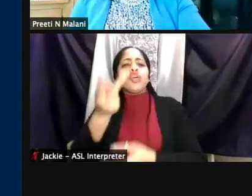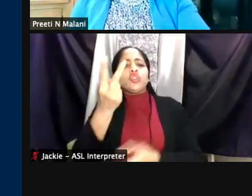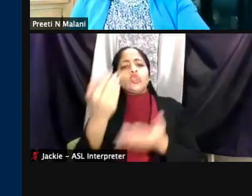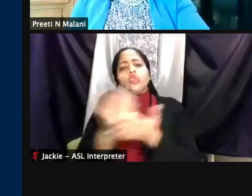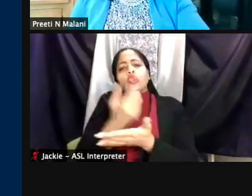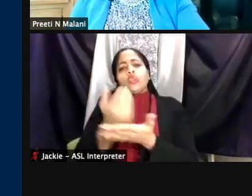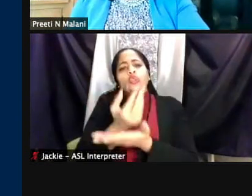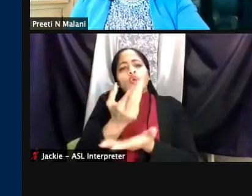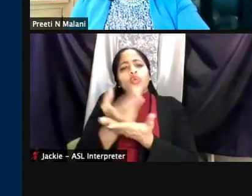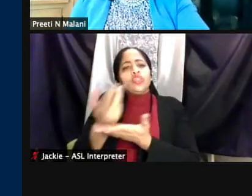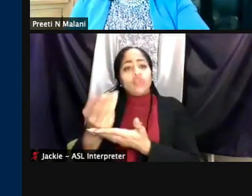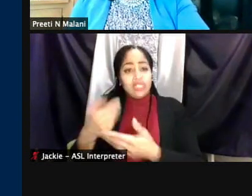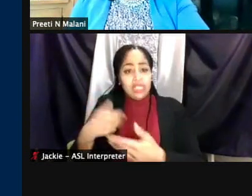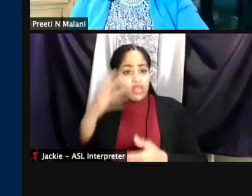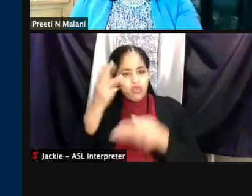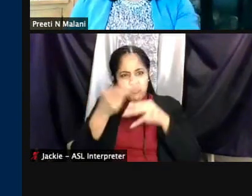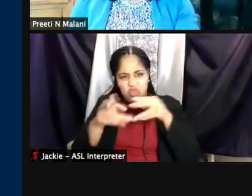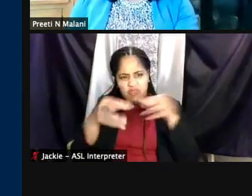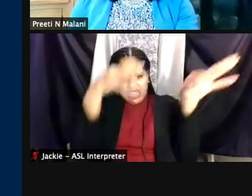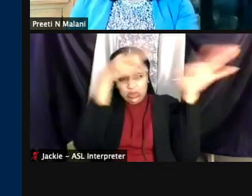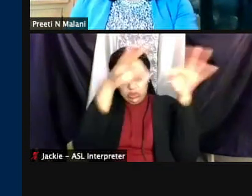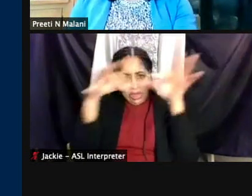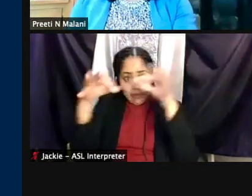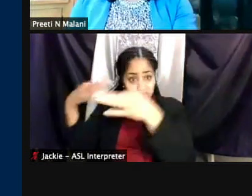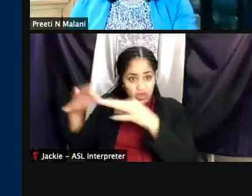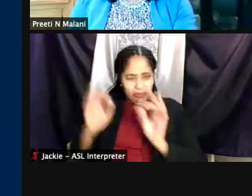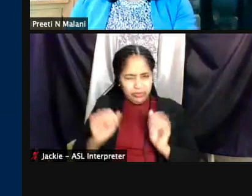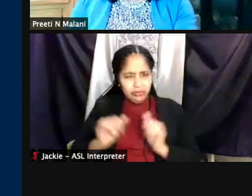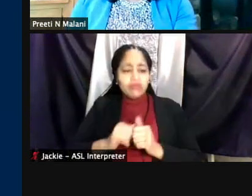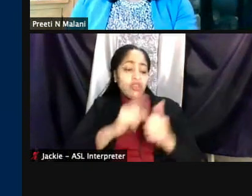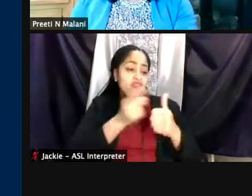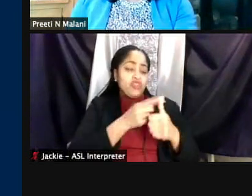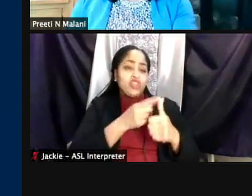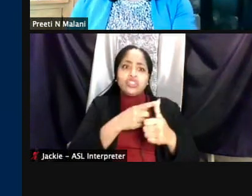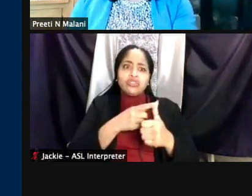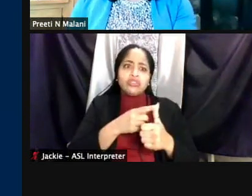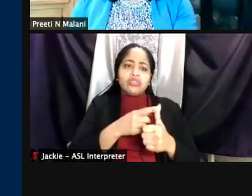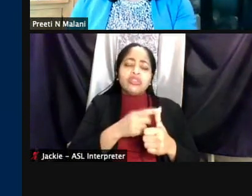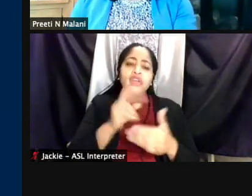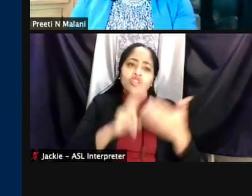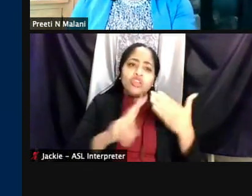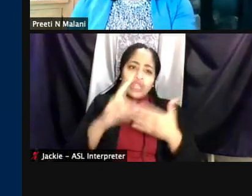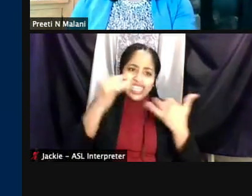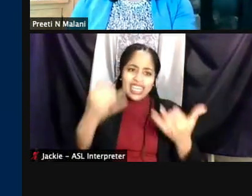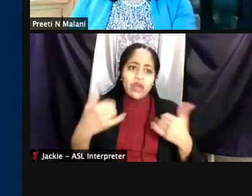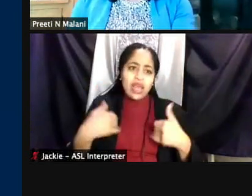and I'll just briefly describe them. First of all, the university has now a paid membership